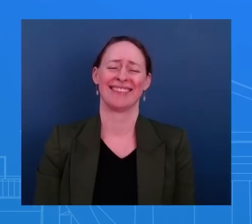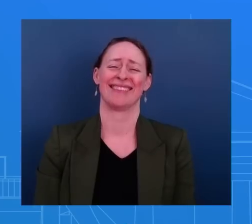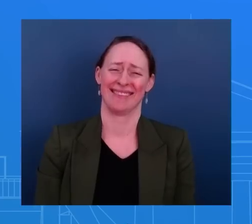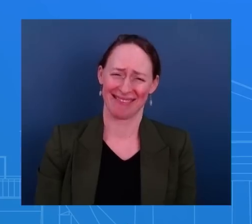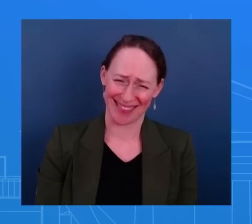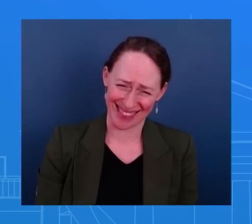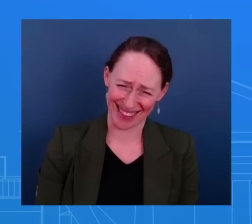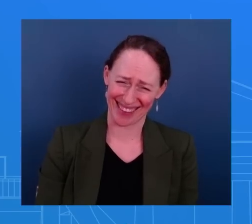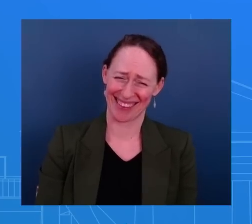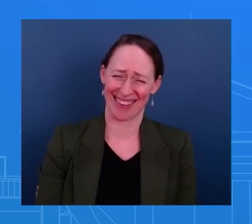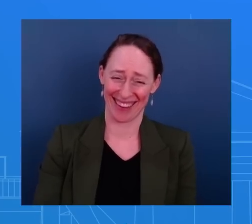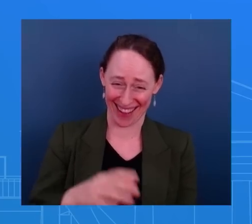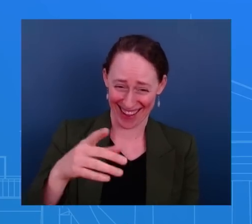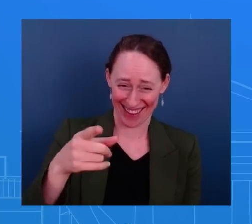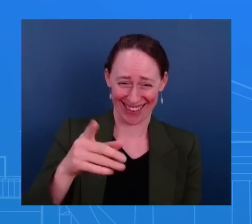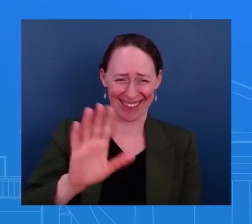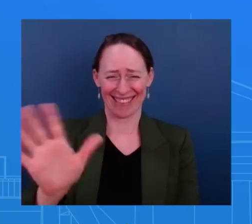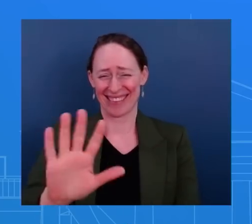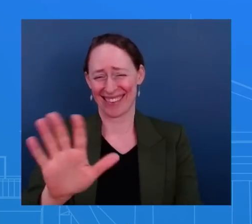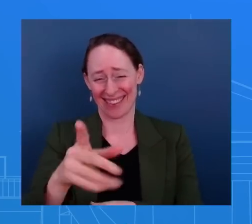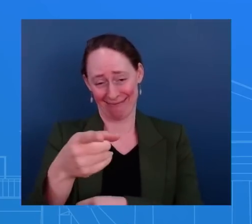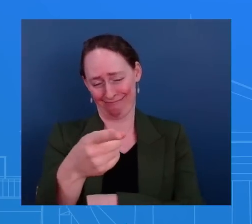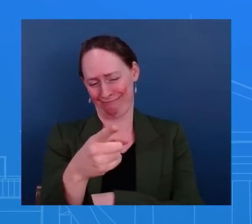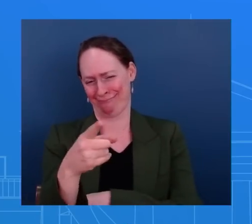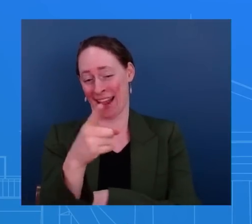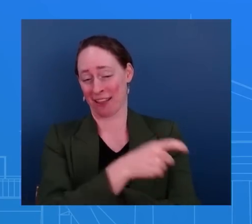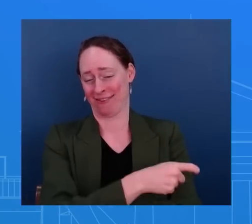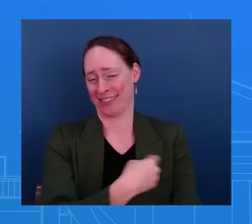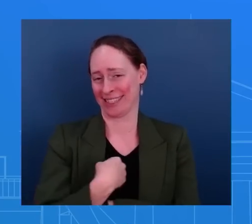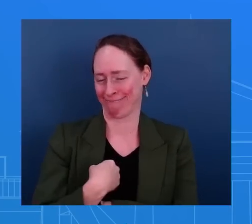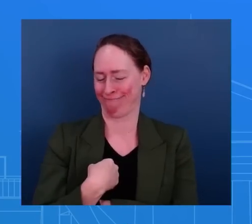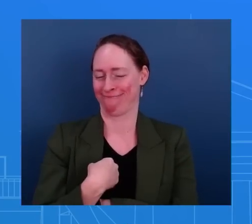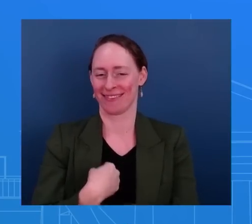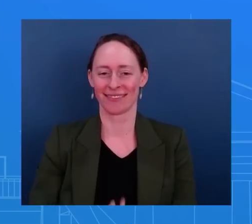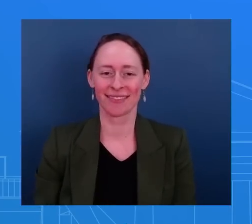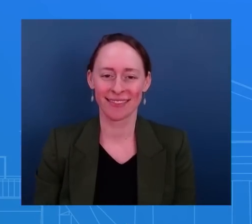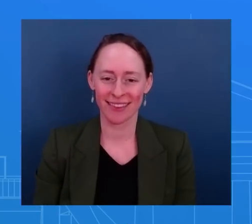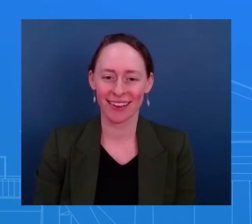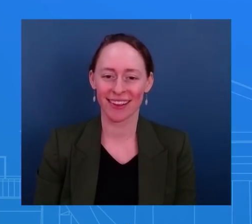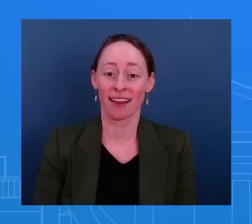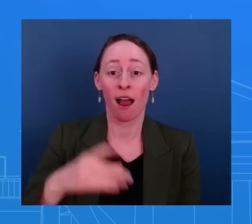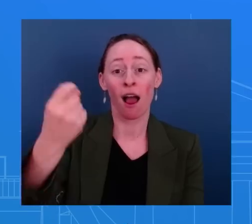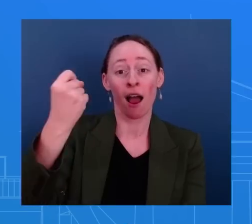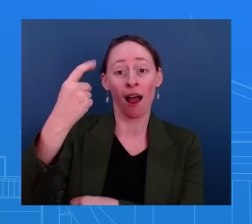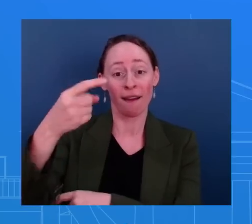What I can say is this president, this vice president have always had the backs of the working people -- always --